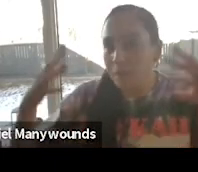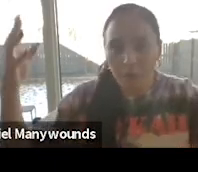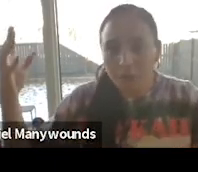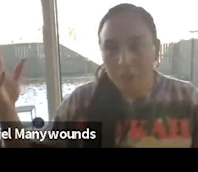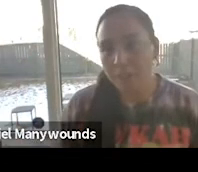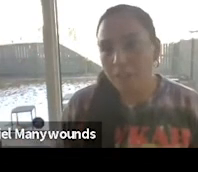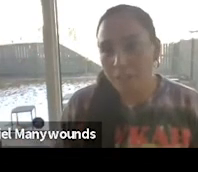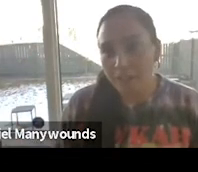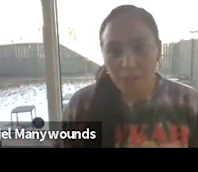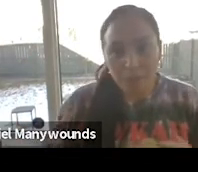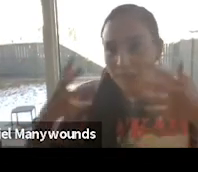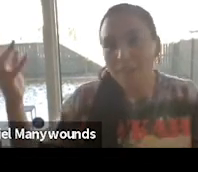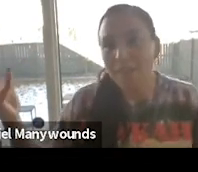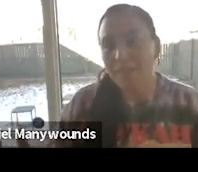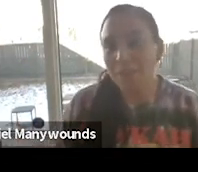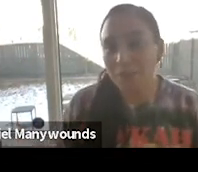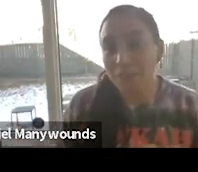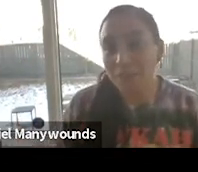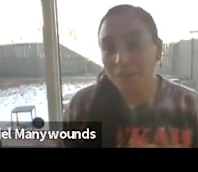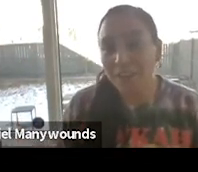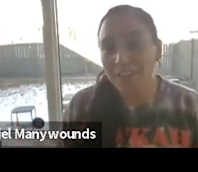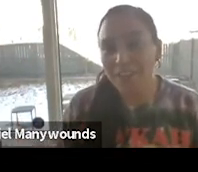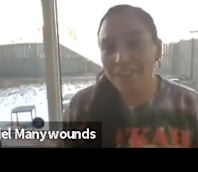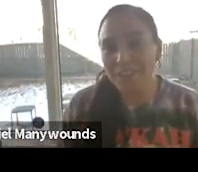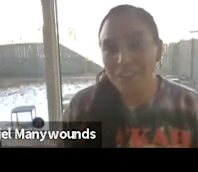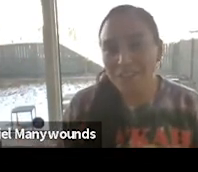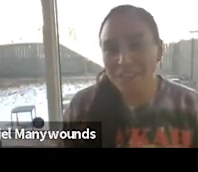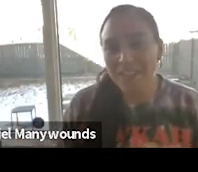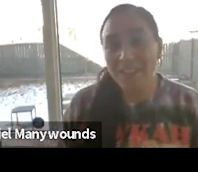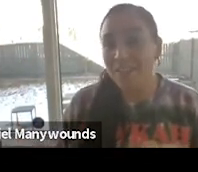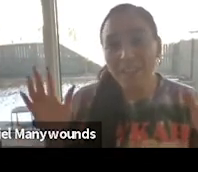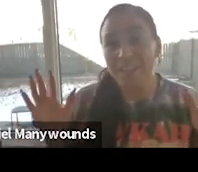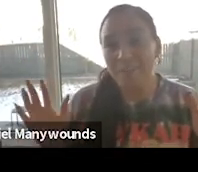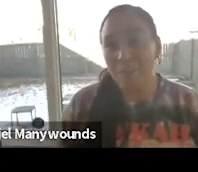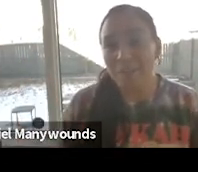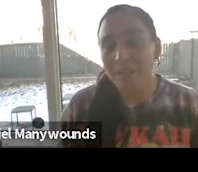the larger discussion, like what sort of our survival in the future. That's all I think about